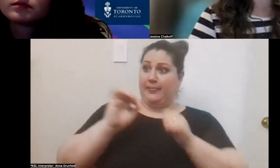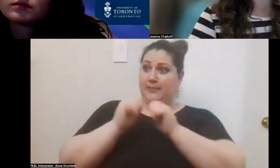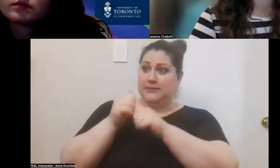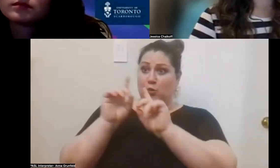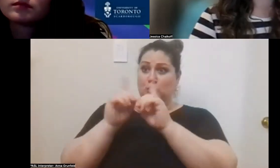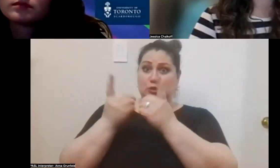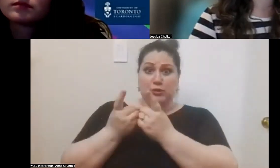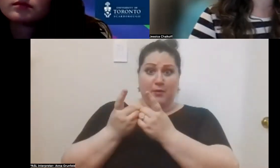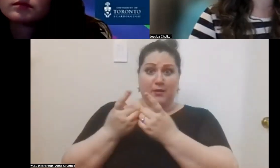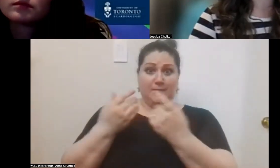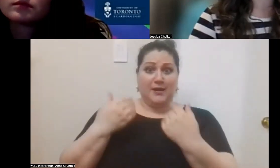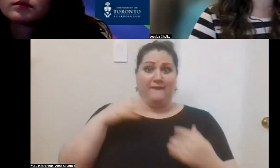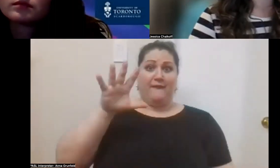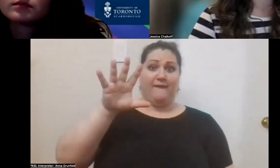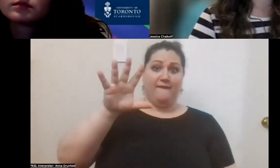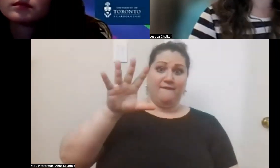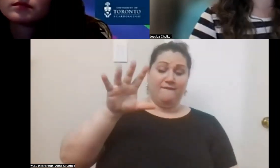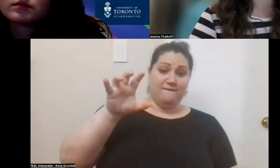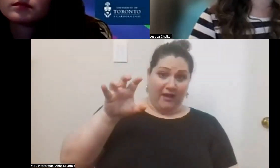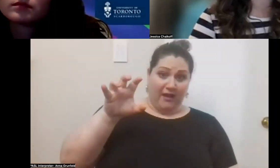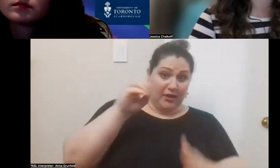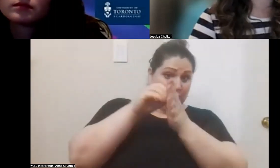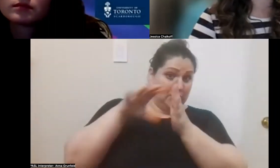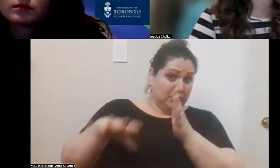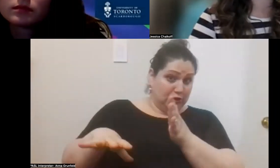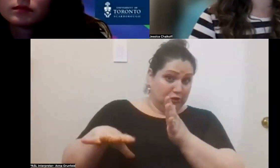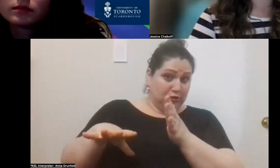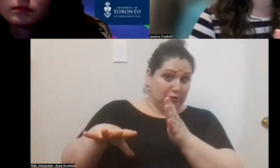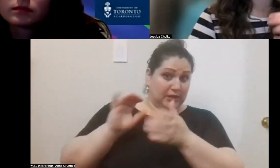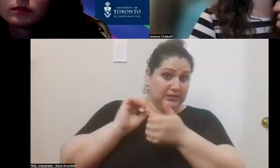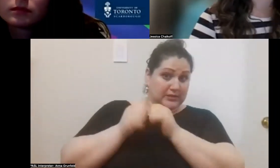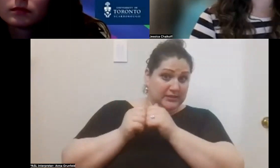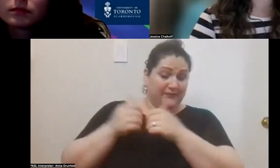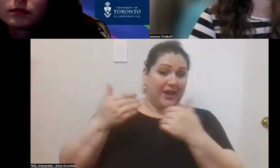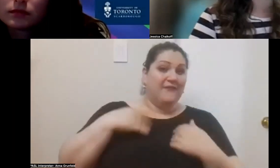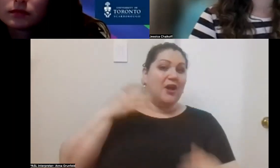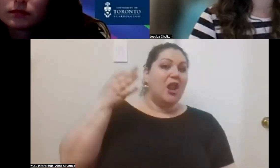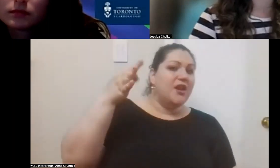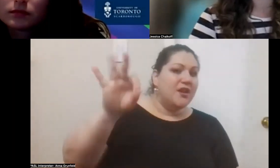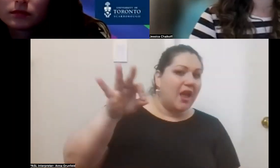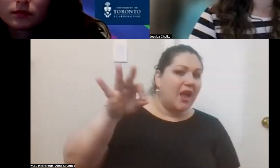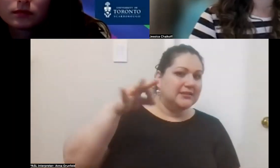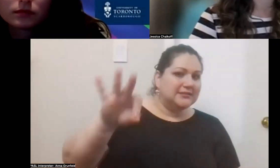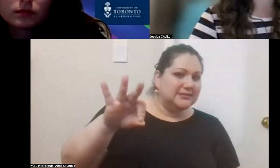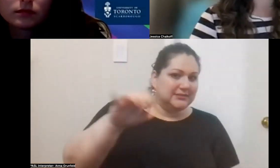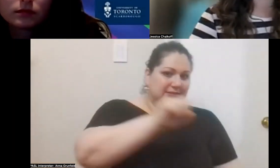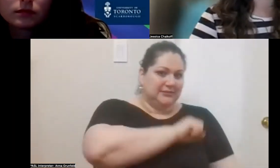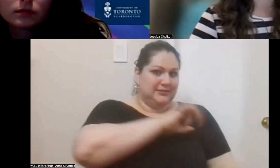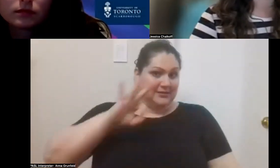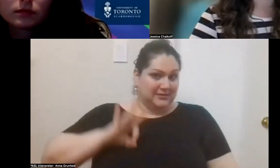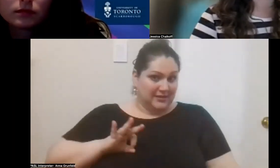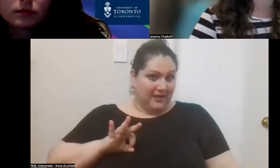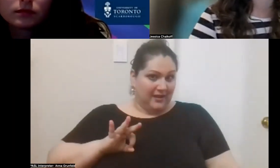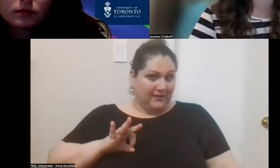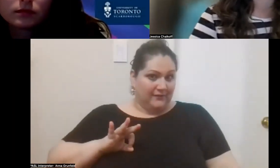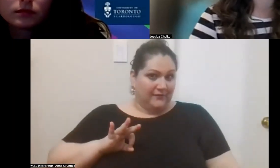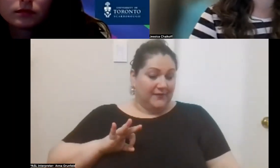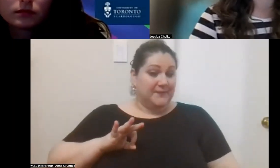500 student athletes and 19 staff members, where accessibility services has about 401 staff person.